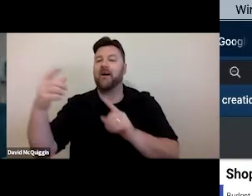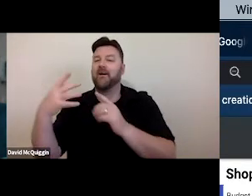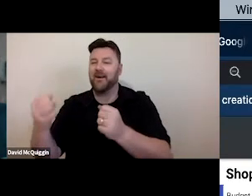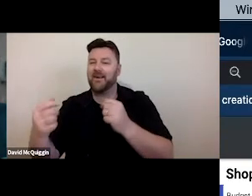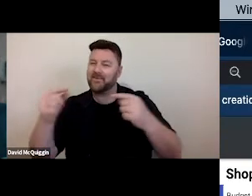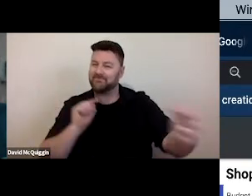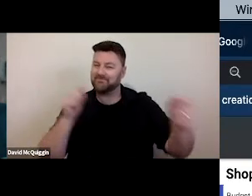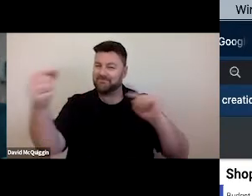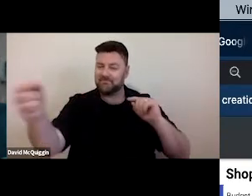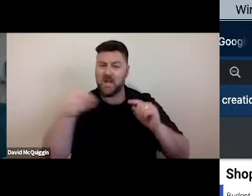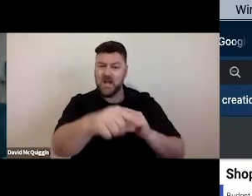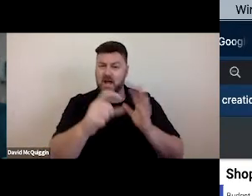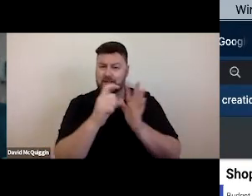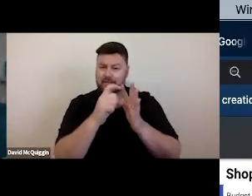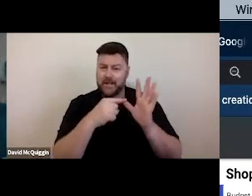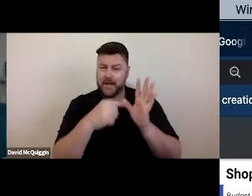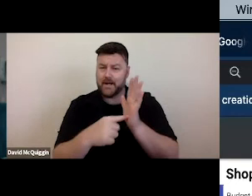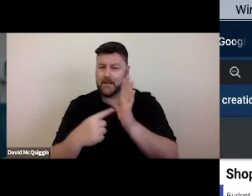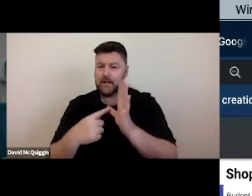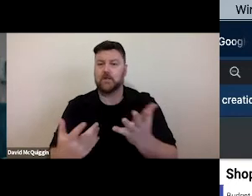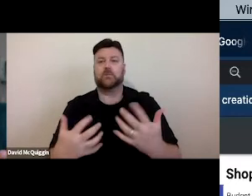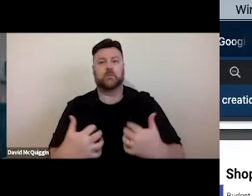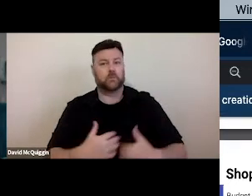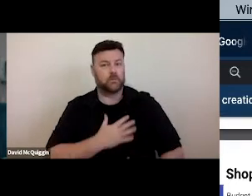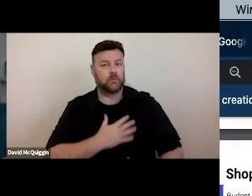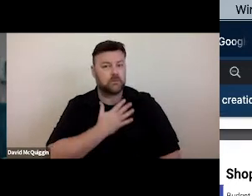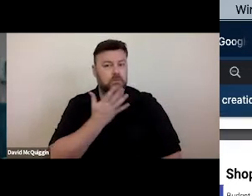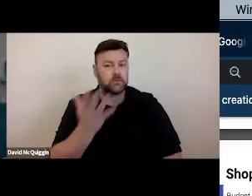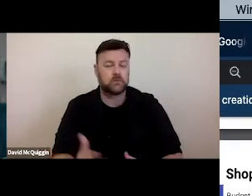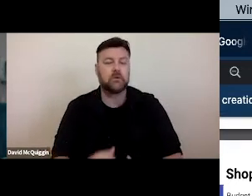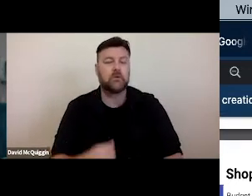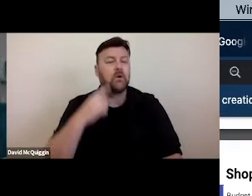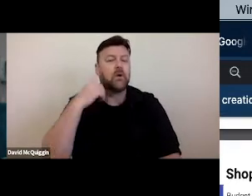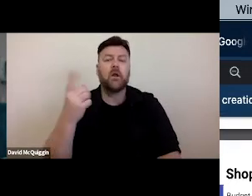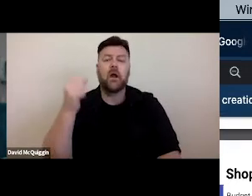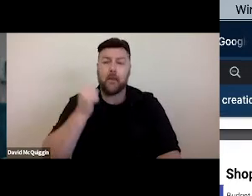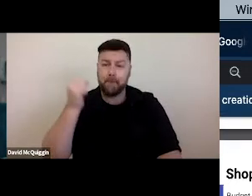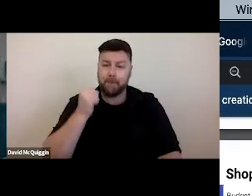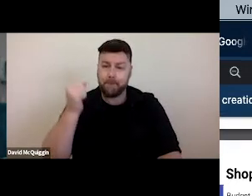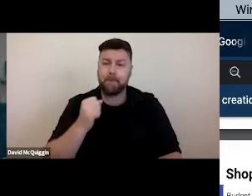This data has been interesting. Particularly clubs with pokies use this data to